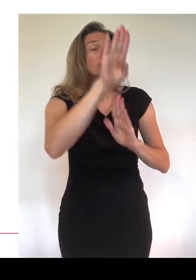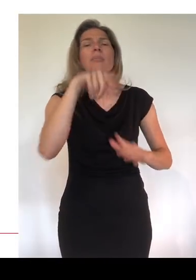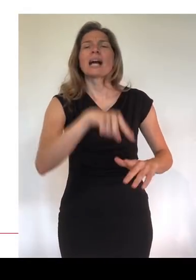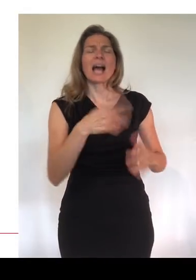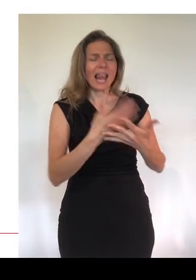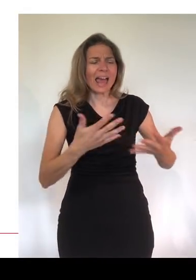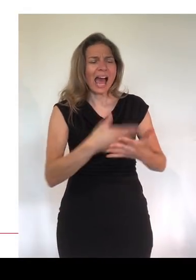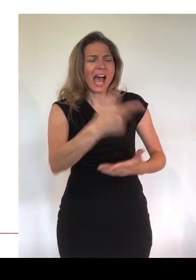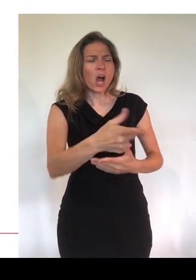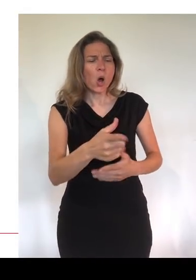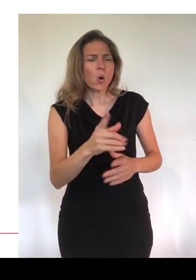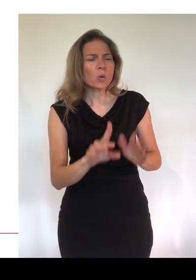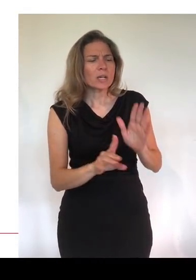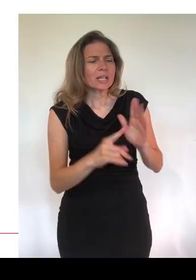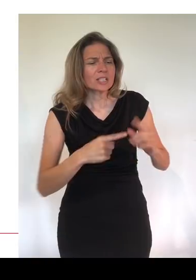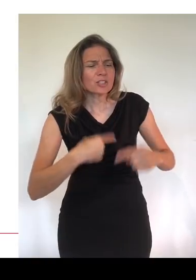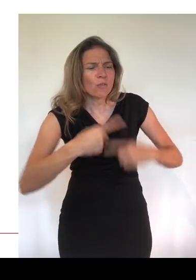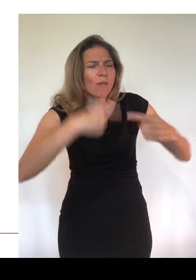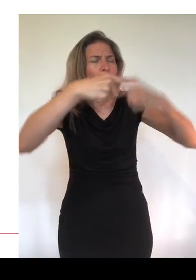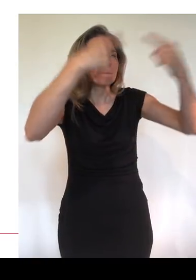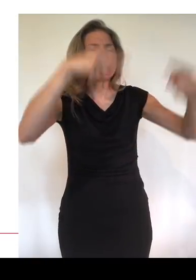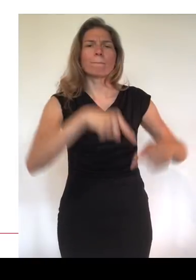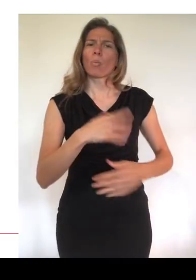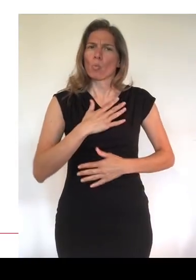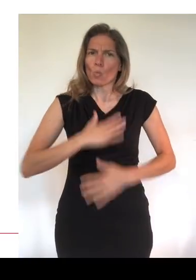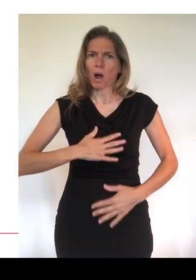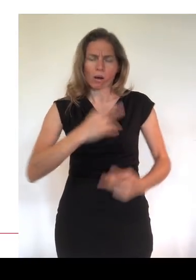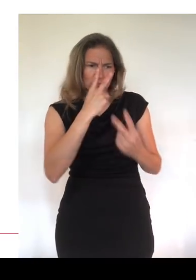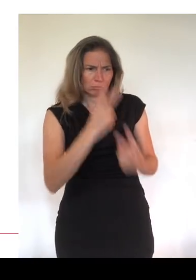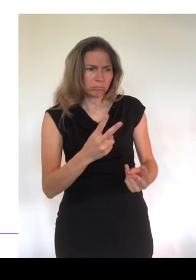the reason why we use it in the Netherlands we want to see how kids are